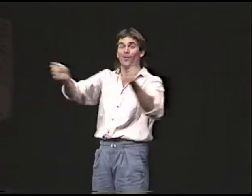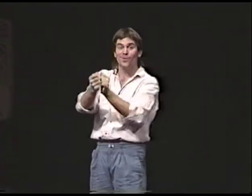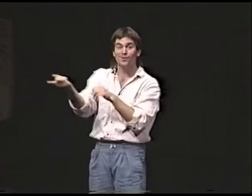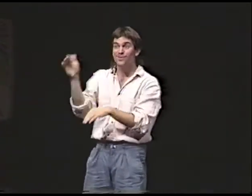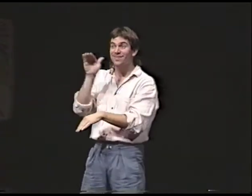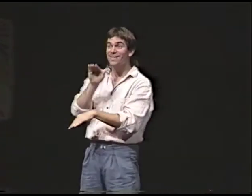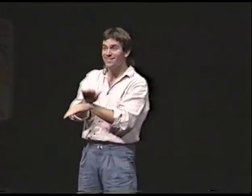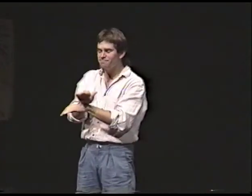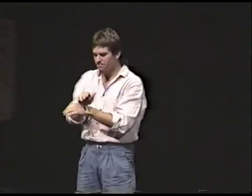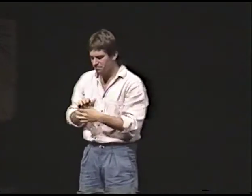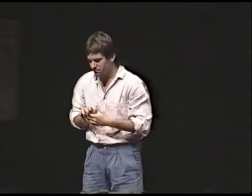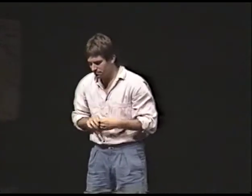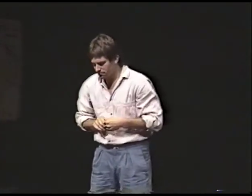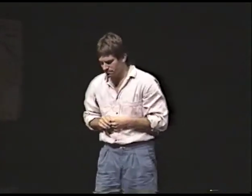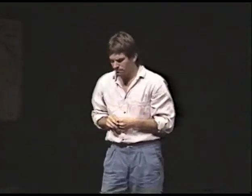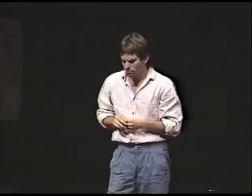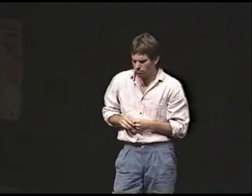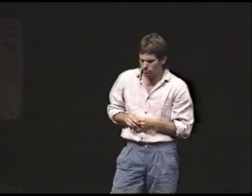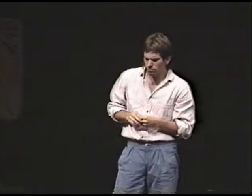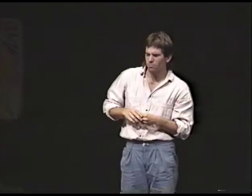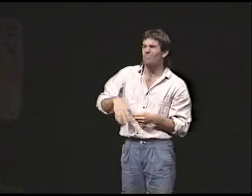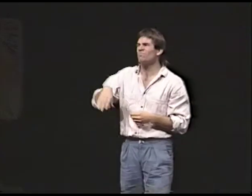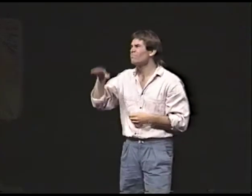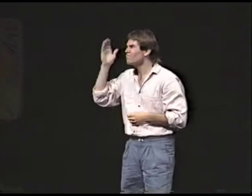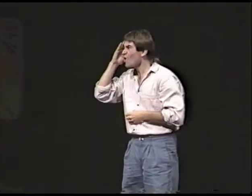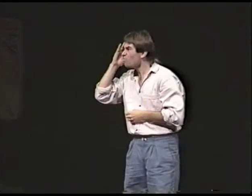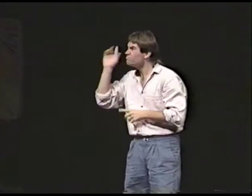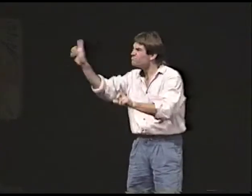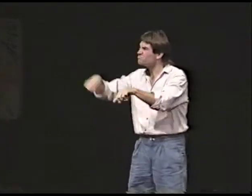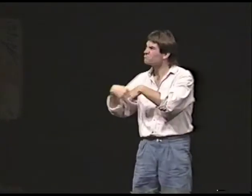So I'm going to express all this stuff to you tonight